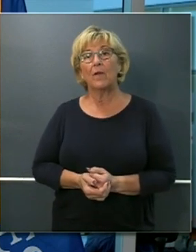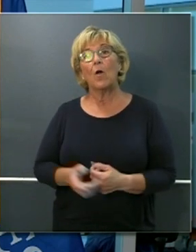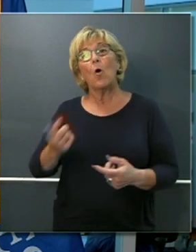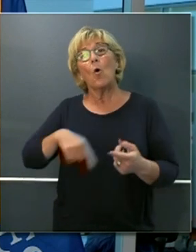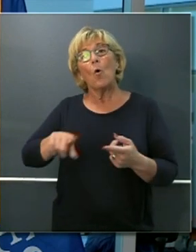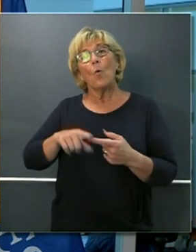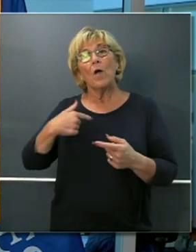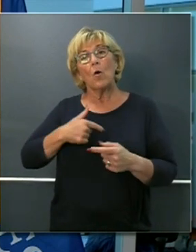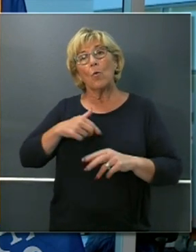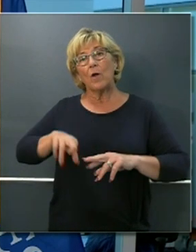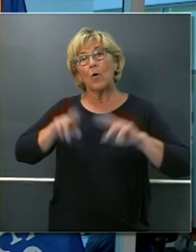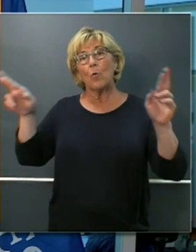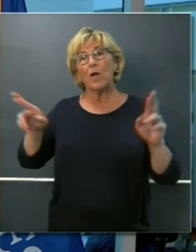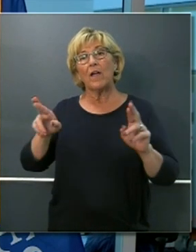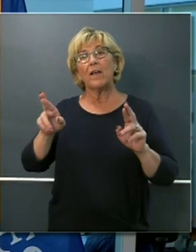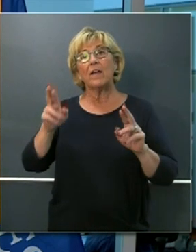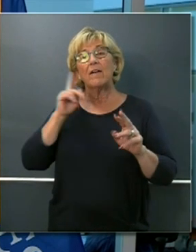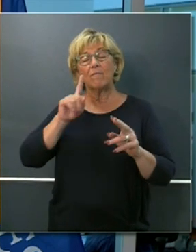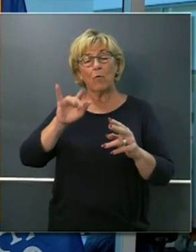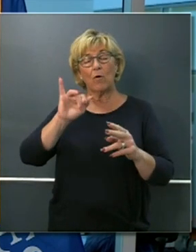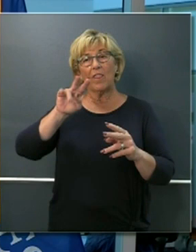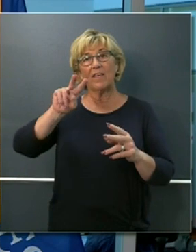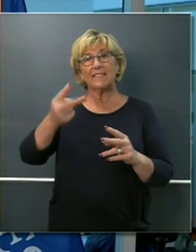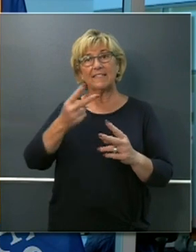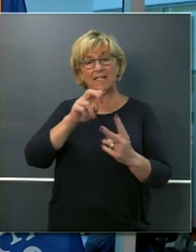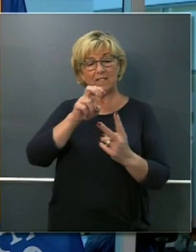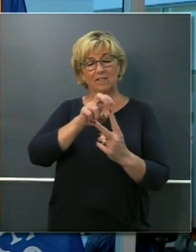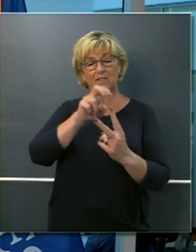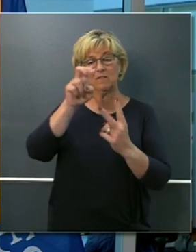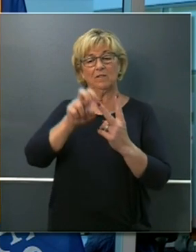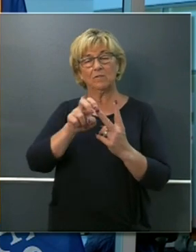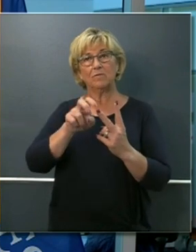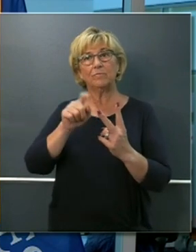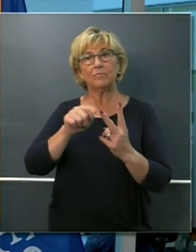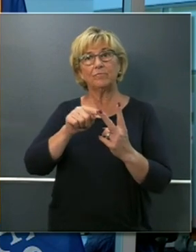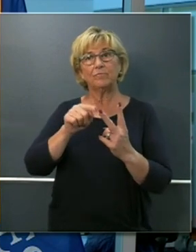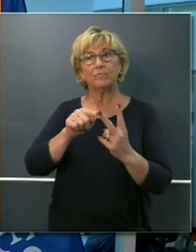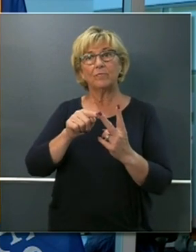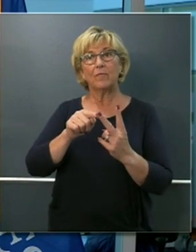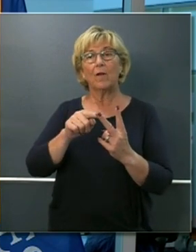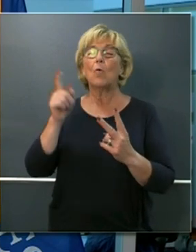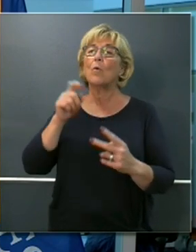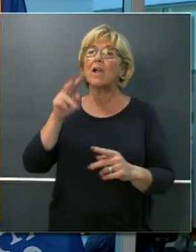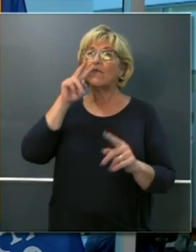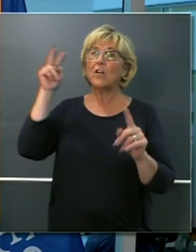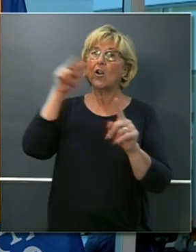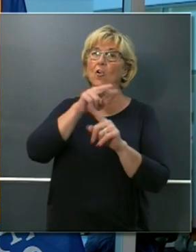CONTINUE TO MAKE SURE THAT THEIR NEEDS ARE MET AND THINK ABOUT HOW YOU MIGHT BE PART OF THE SOLUTION FOR THEM. WHEN